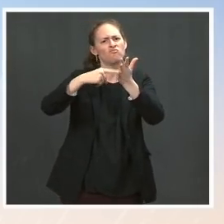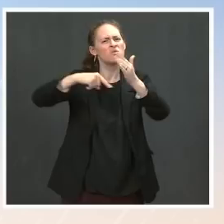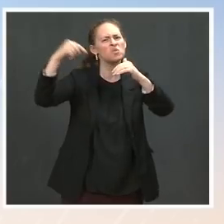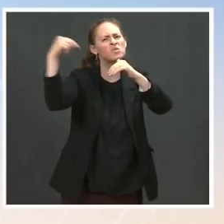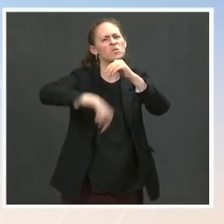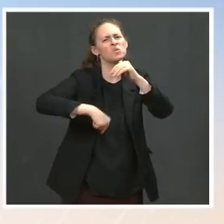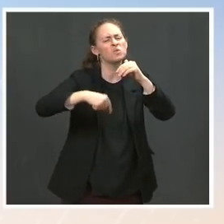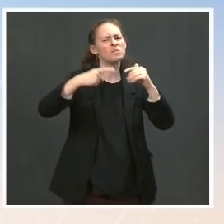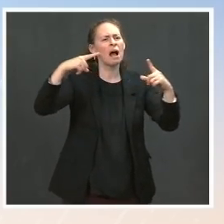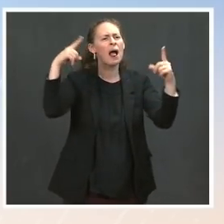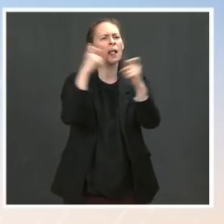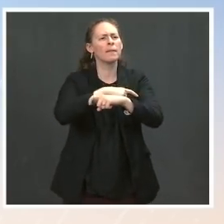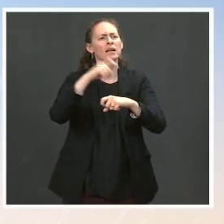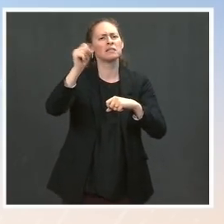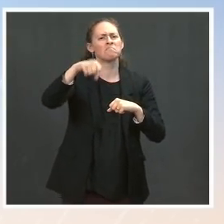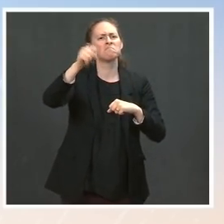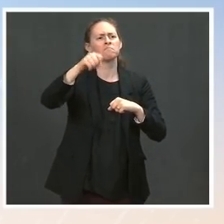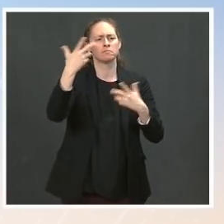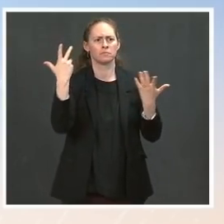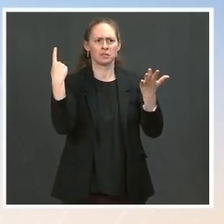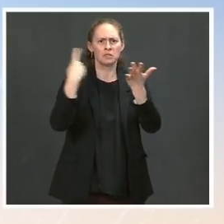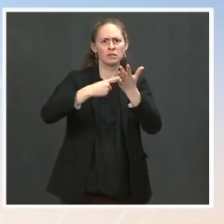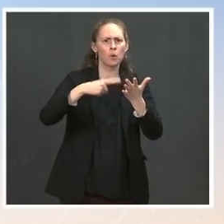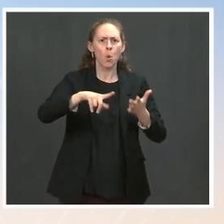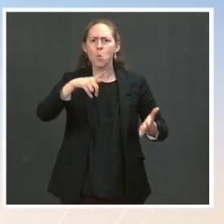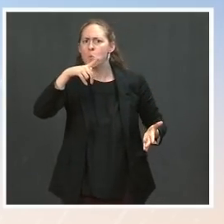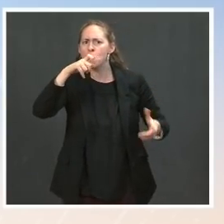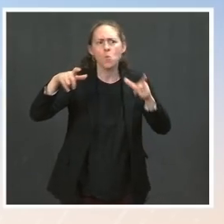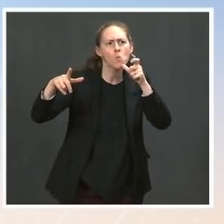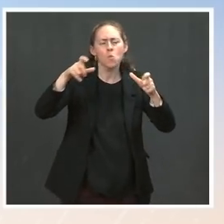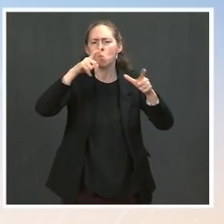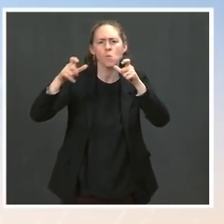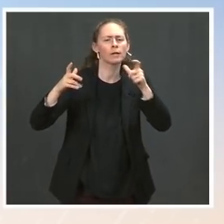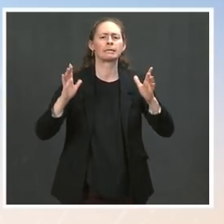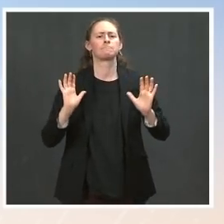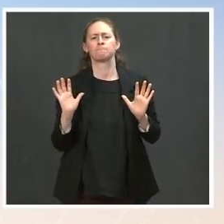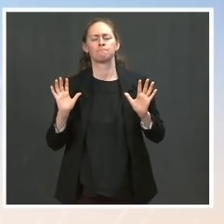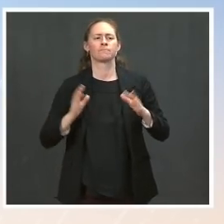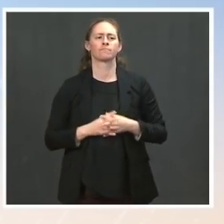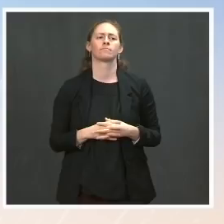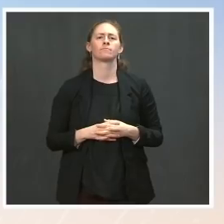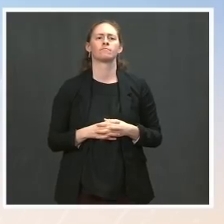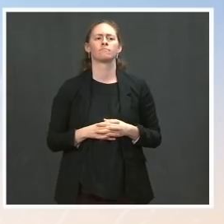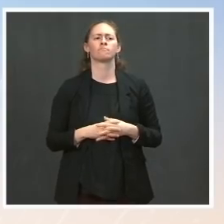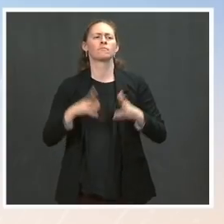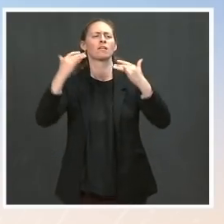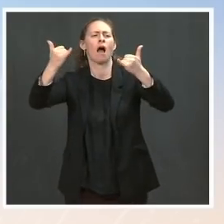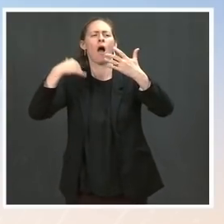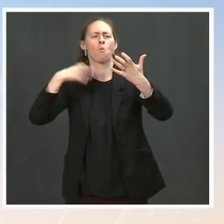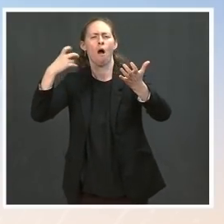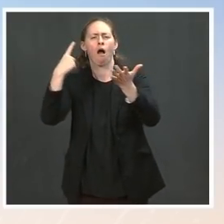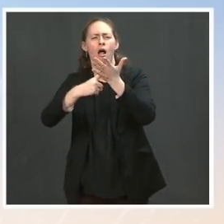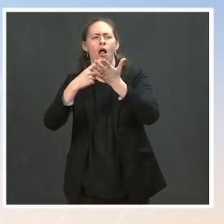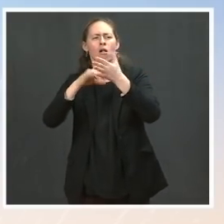in participation for these discussions. The Press: And then, with respect to the Semiconductor Summit, are there any actions the White House or the federal government